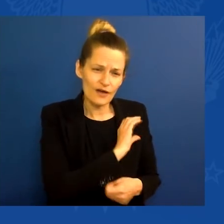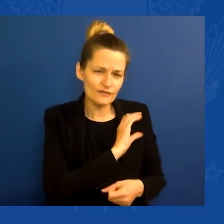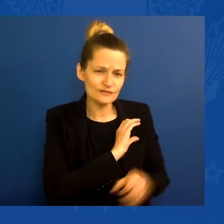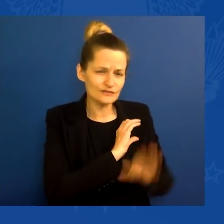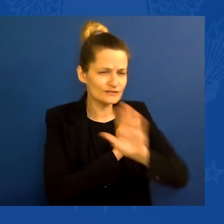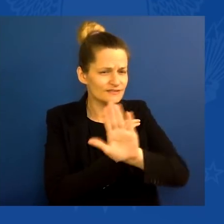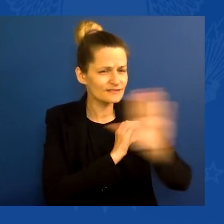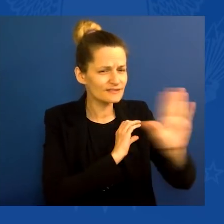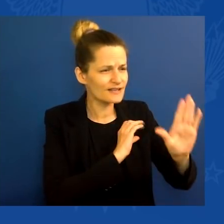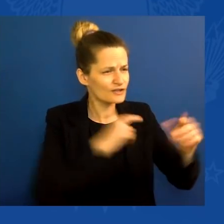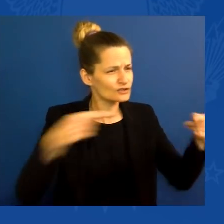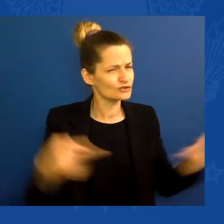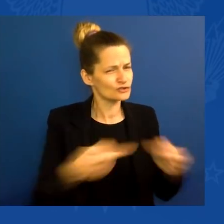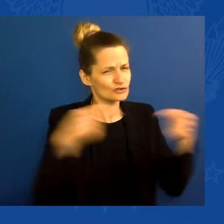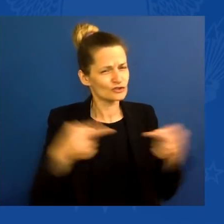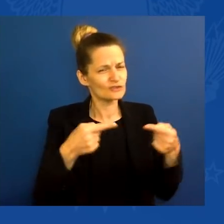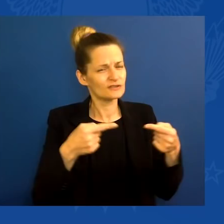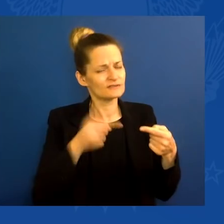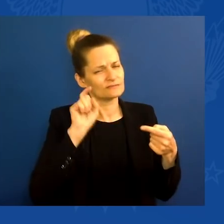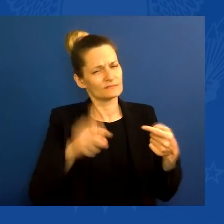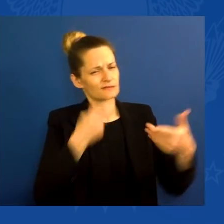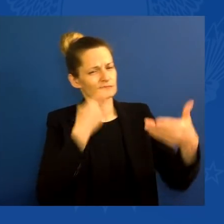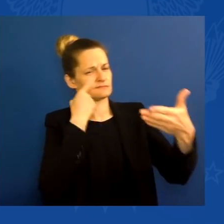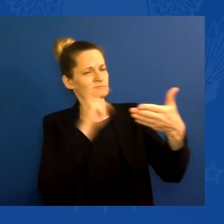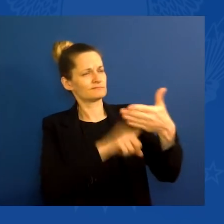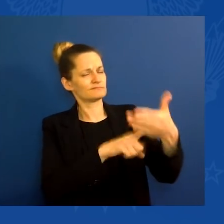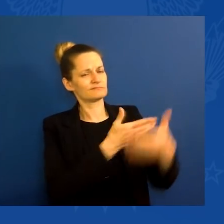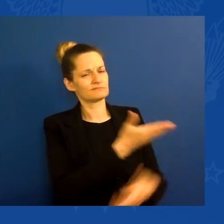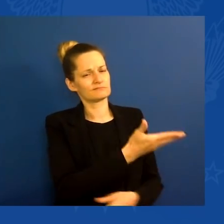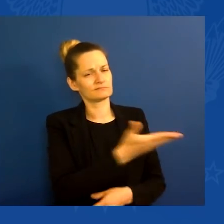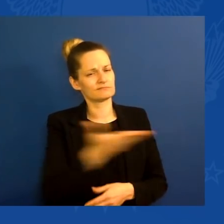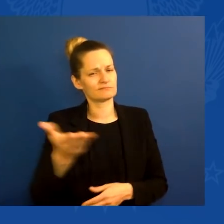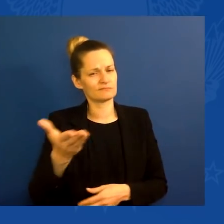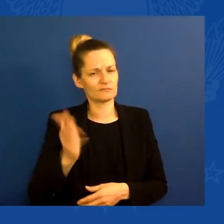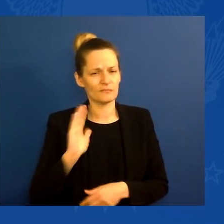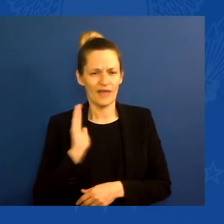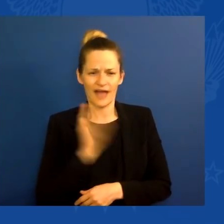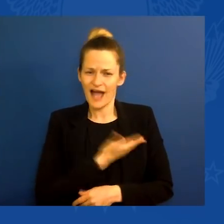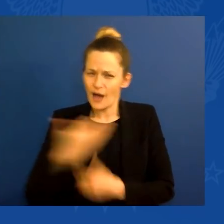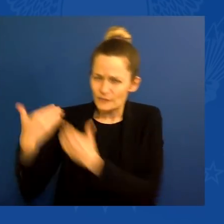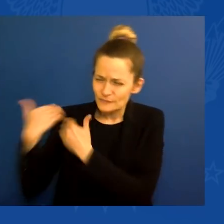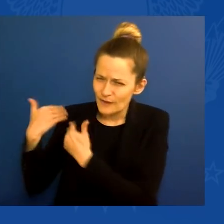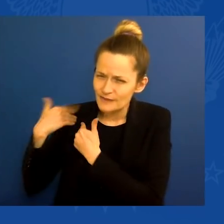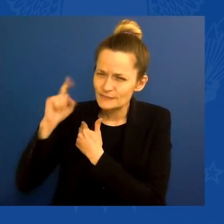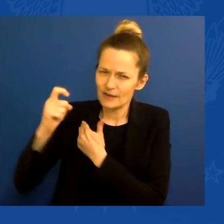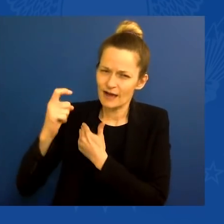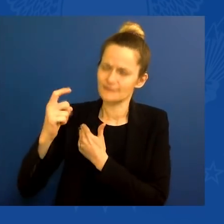to ensure that their sacrifice is never forgotten. We must never let our surviving families walk alone.